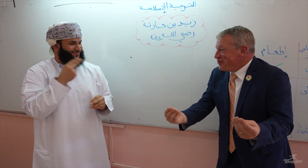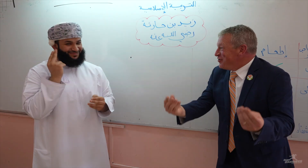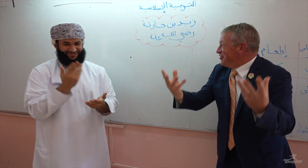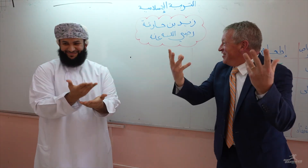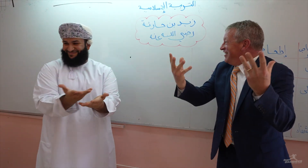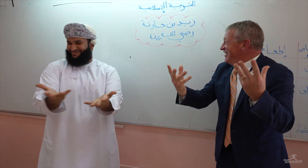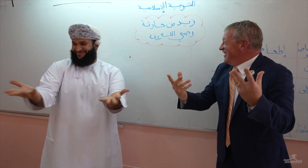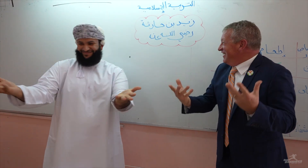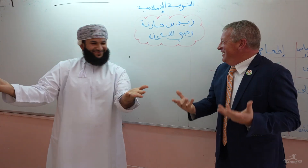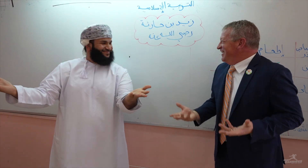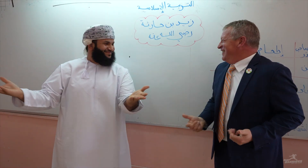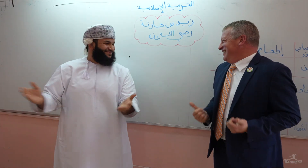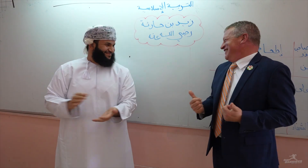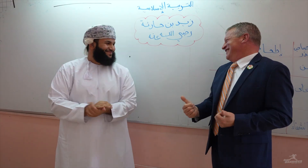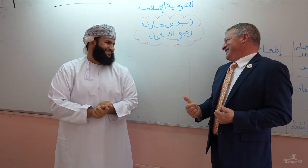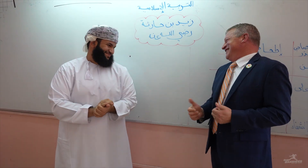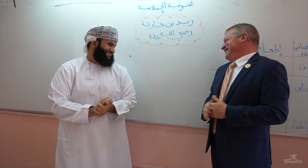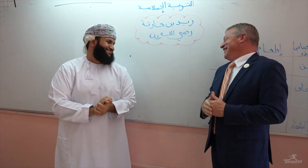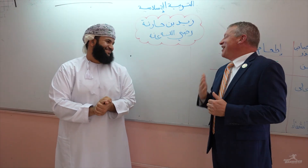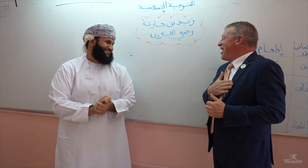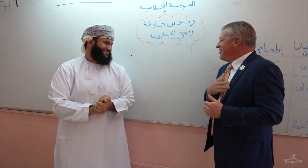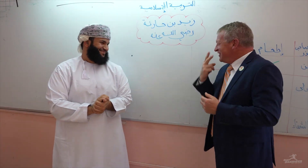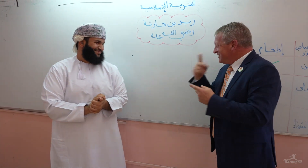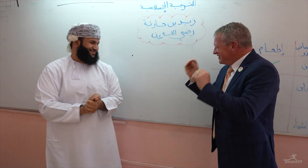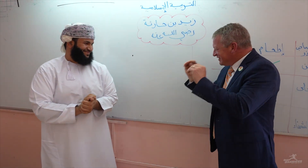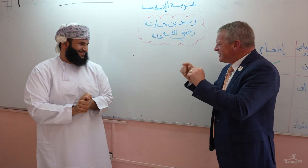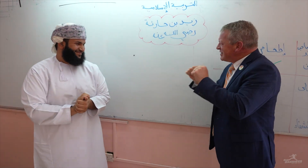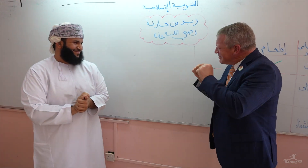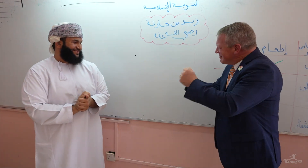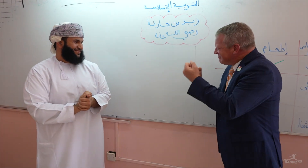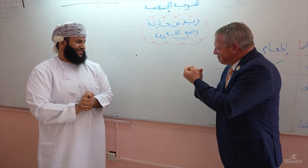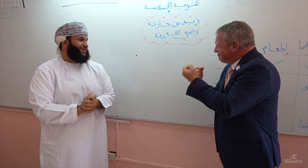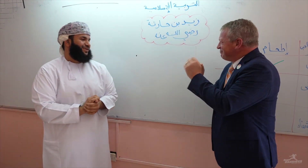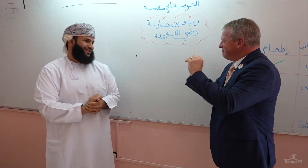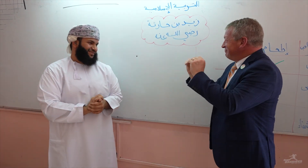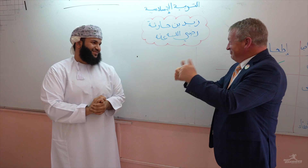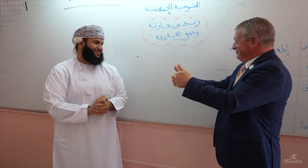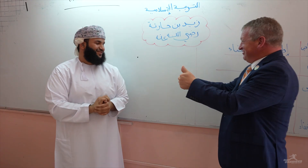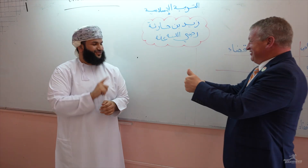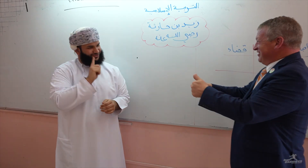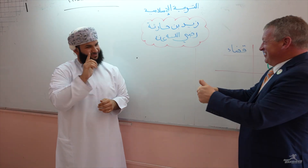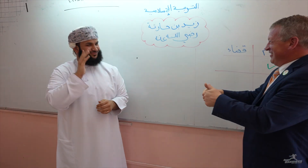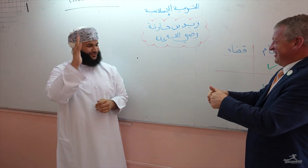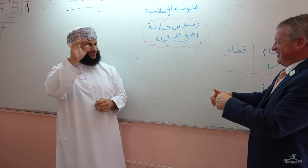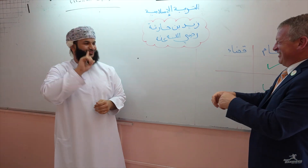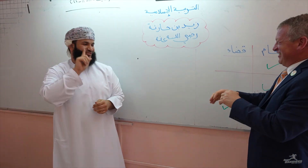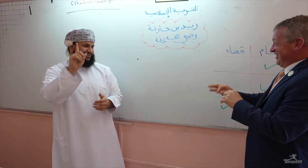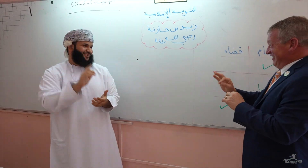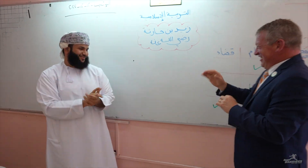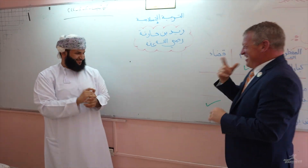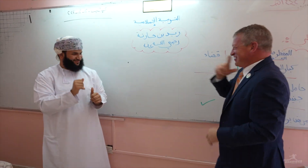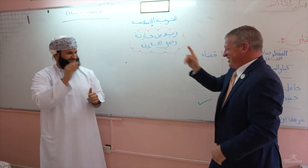You like to see them learning and growing! Yes! I’m happy to see you teaching, keep it up. I surely will. Inshallah.